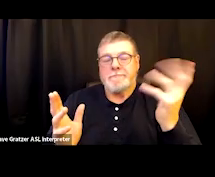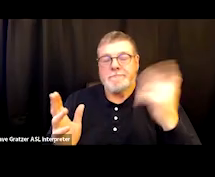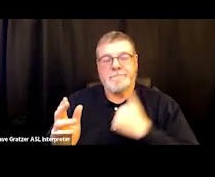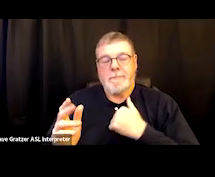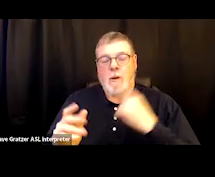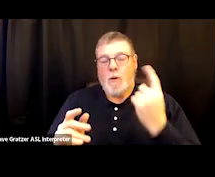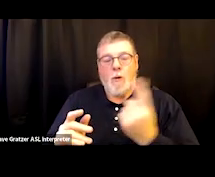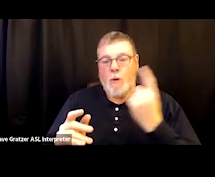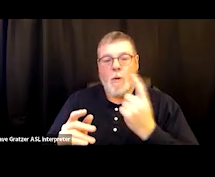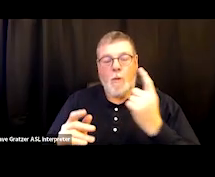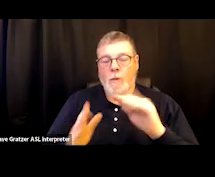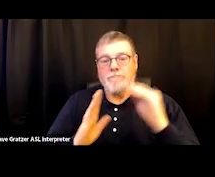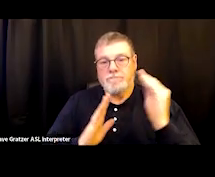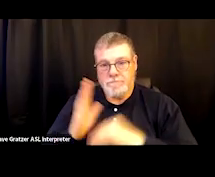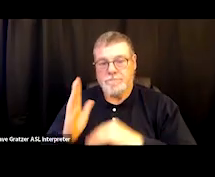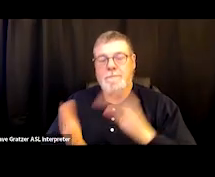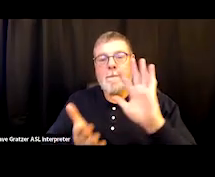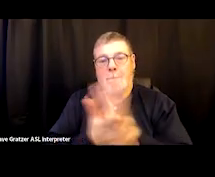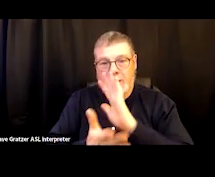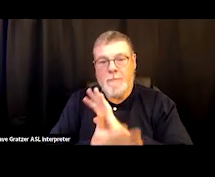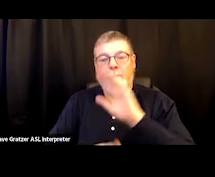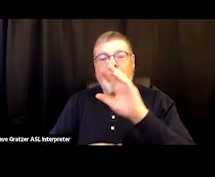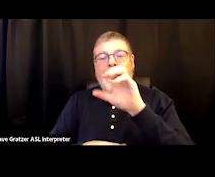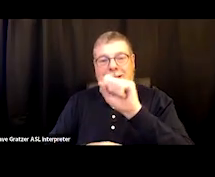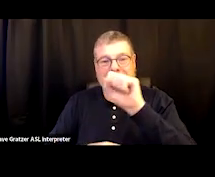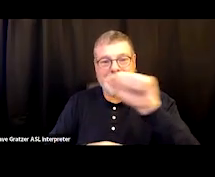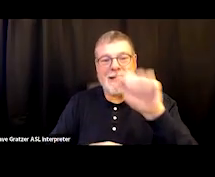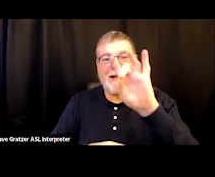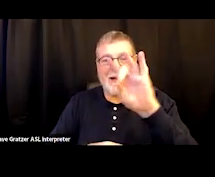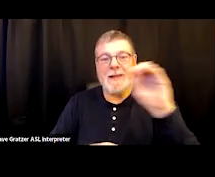always completing and submitting the full SSA-8000,